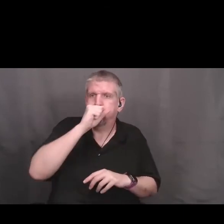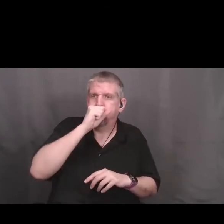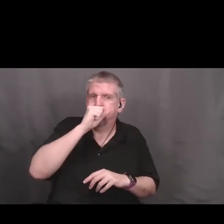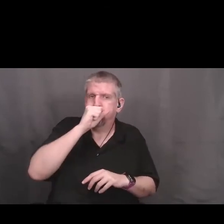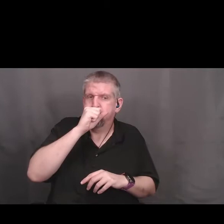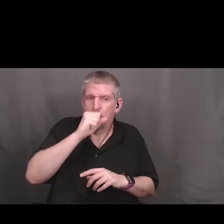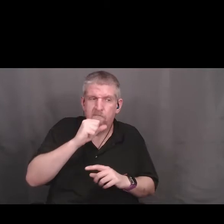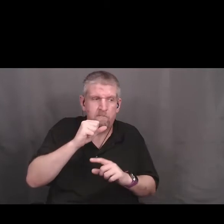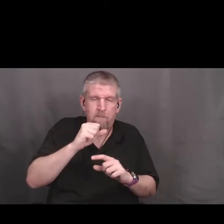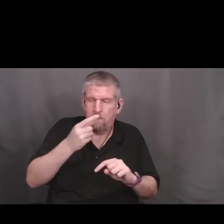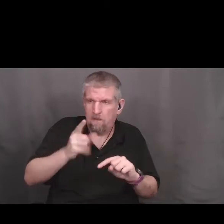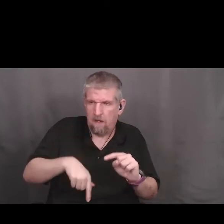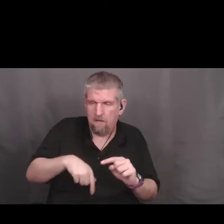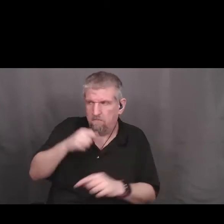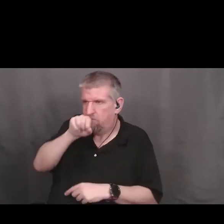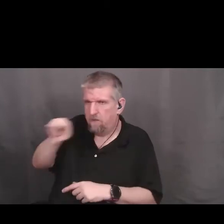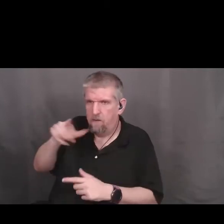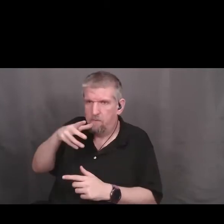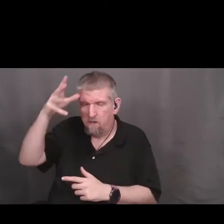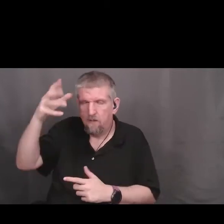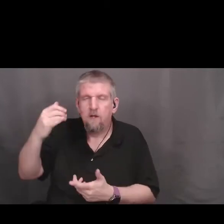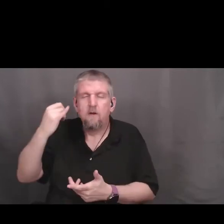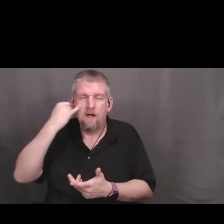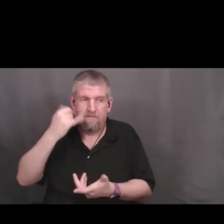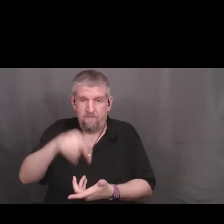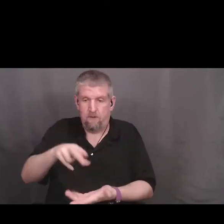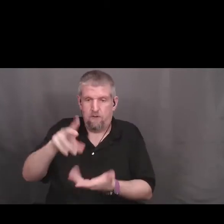like this signed and so that way,